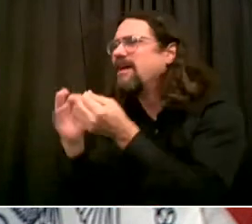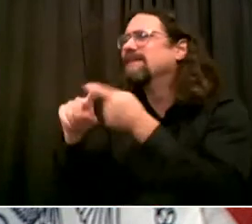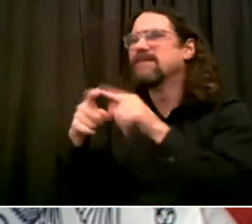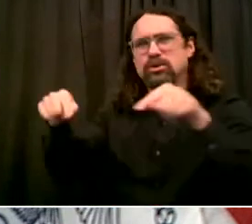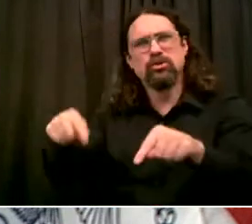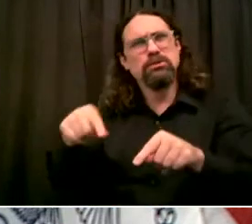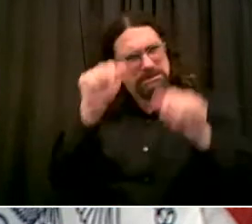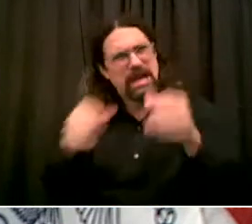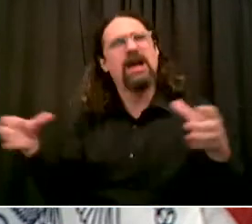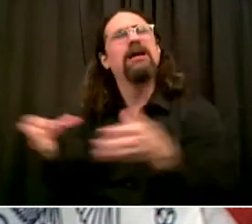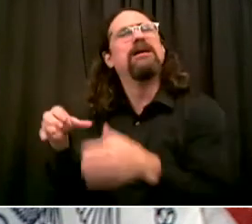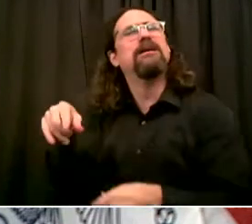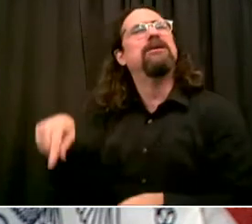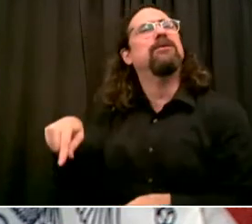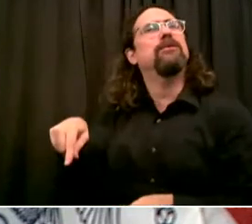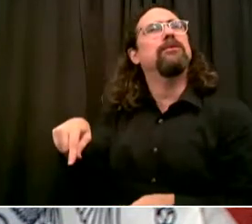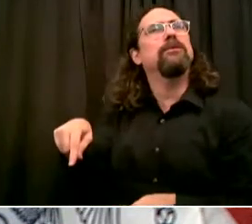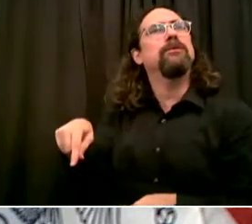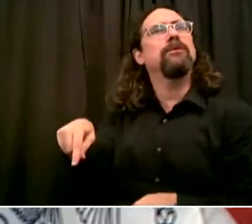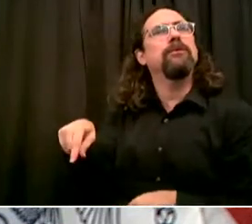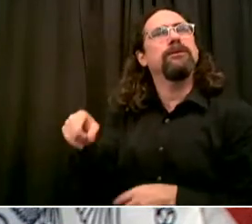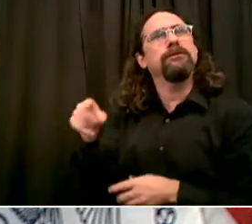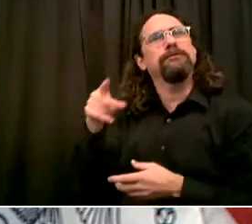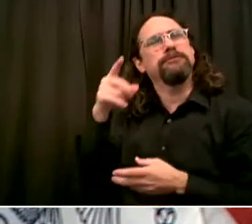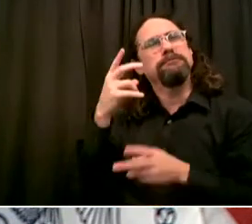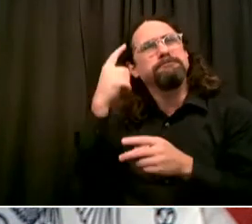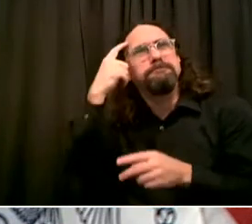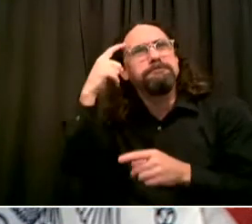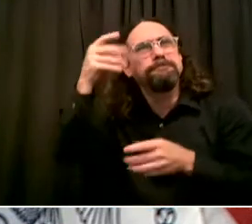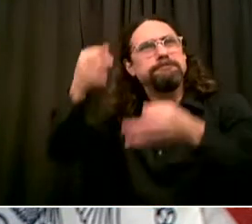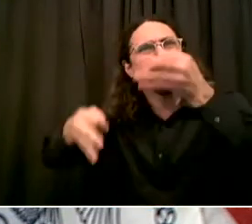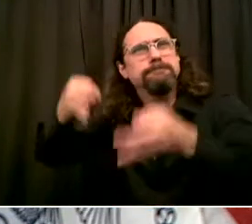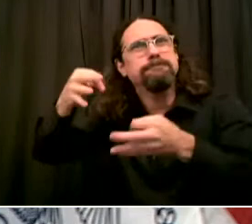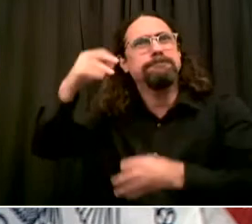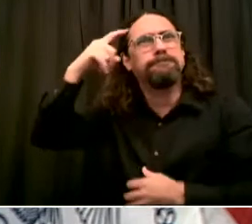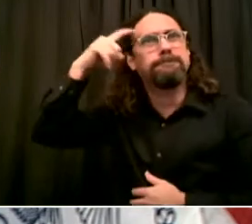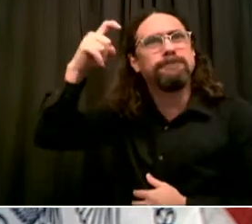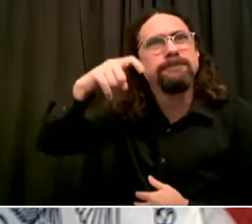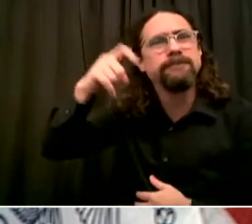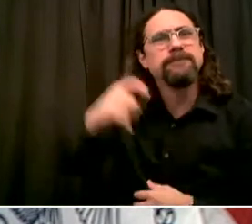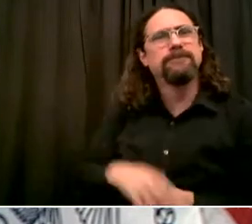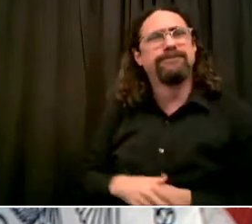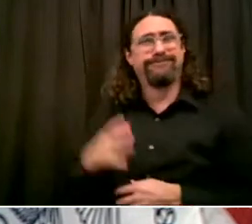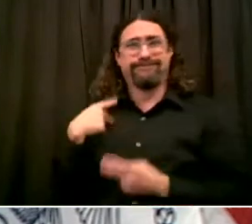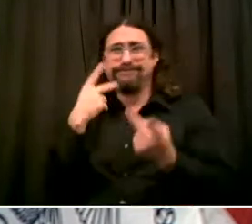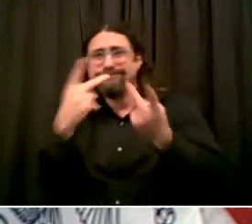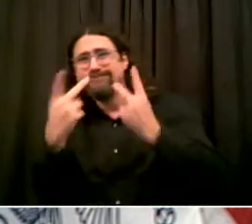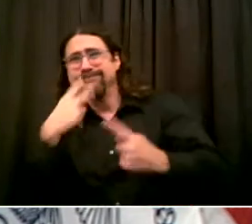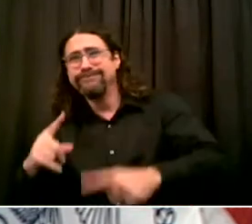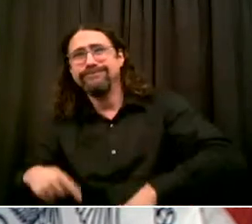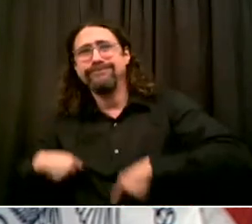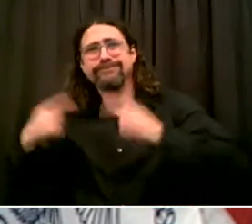SAFE. ITTS INONOT EAEAYS NNOE E F OTHIS IS EASYY. NEW YORKER R VHAE E SHOWN A LOT OF TOUGHNESS AN THAT TOUGHNESS